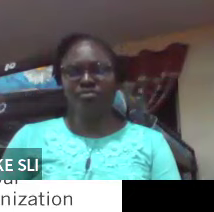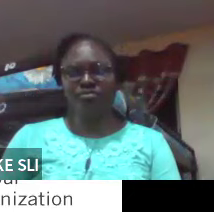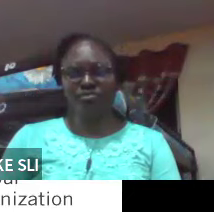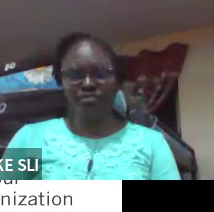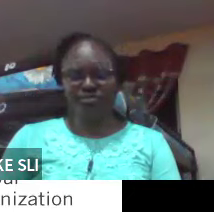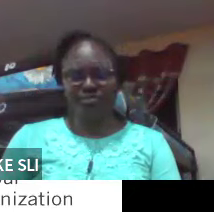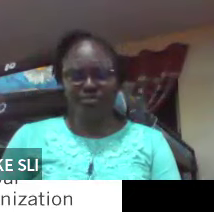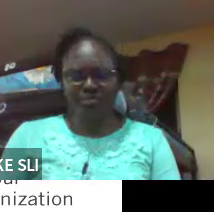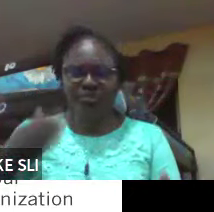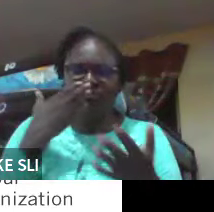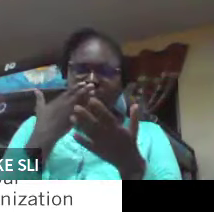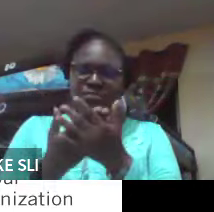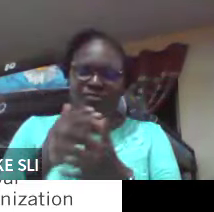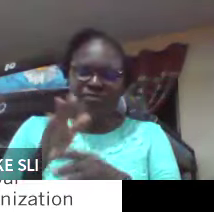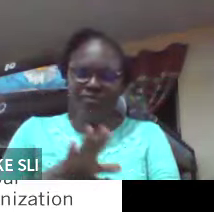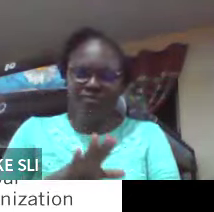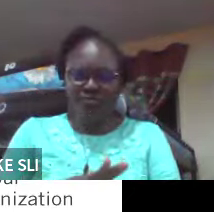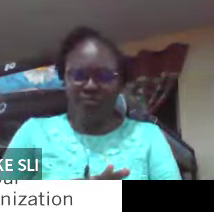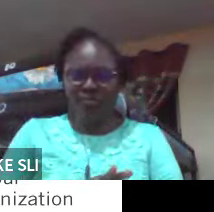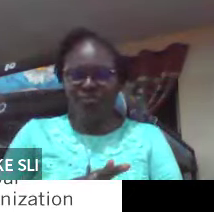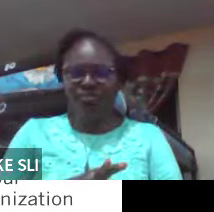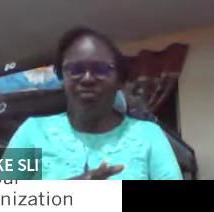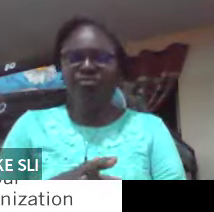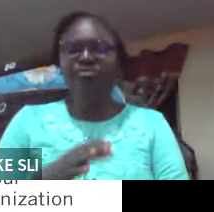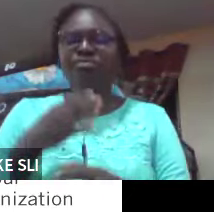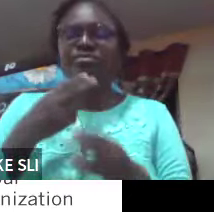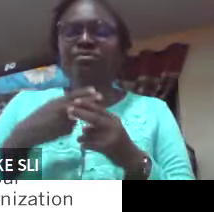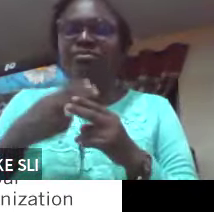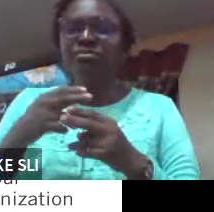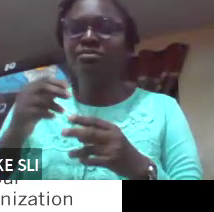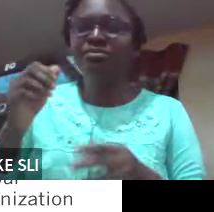Nabilat Olabisi Bankole: Good evening, everyone once again. My name is